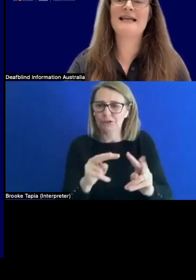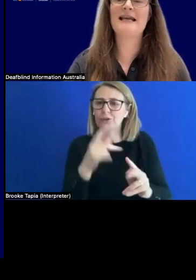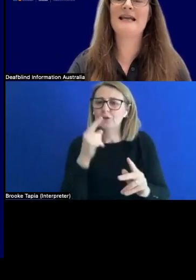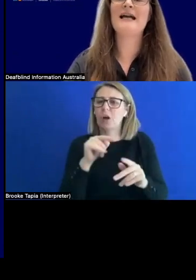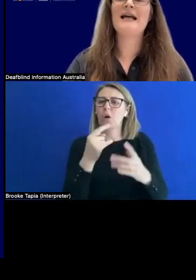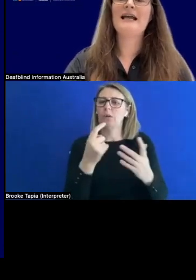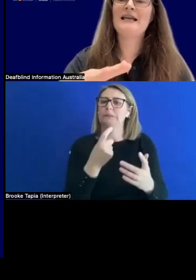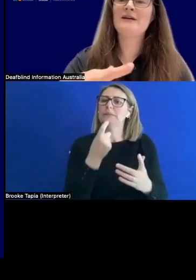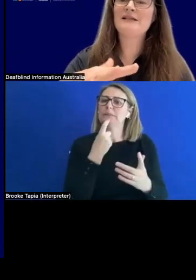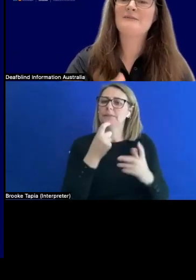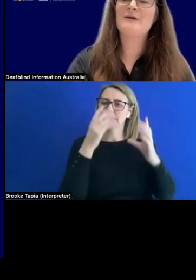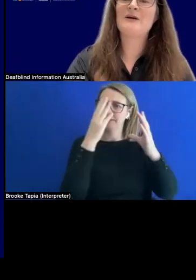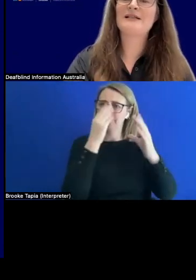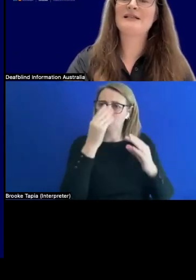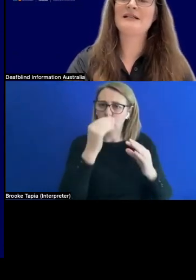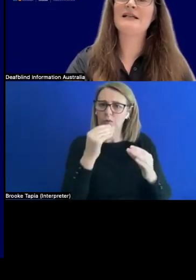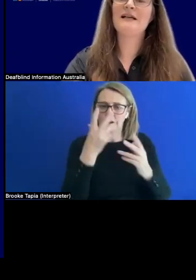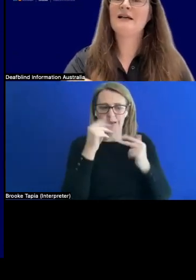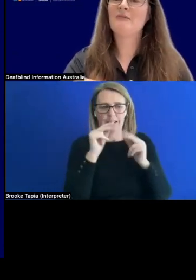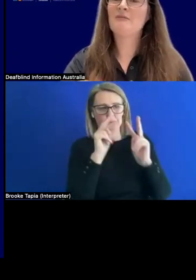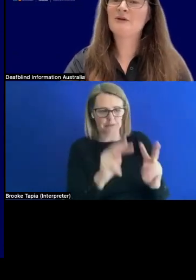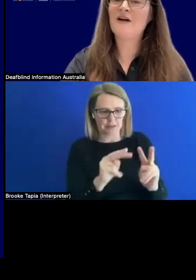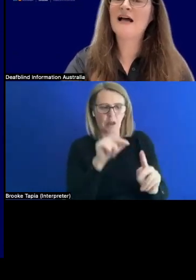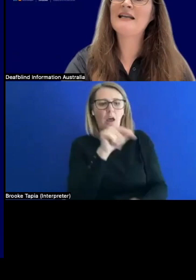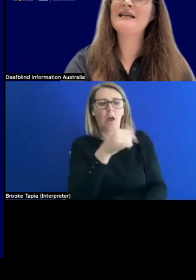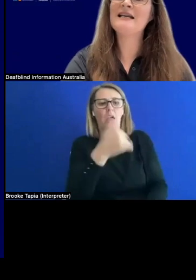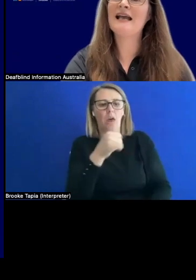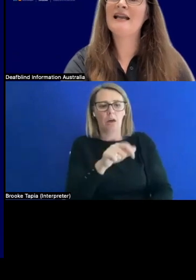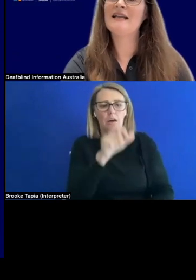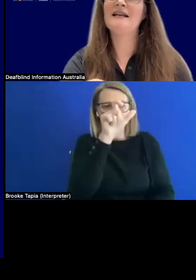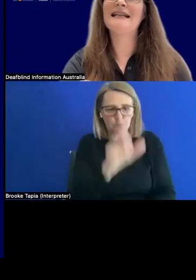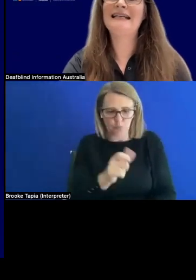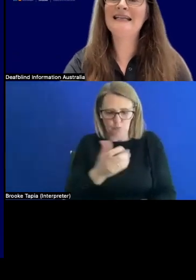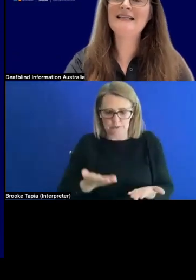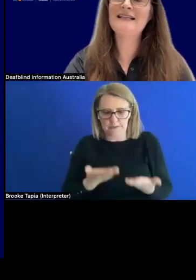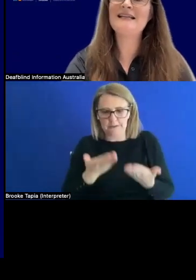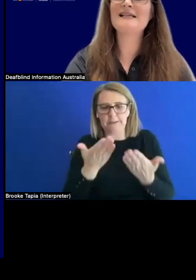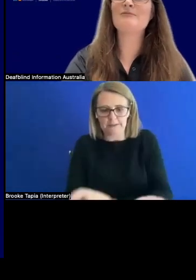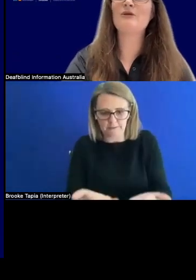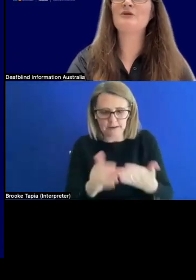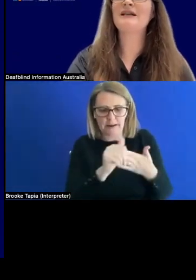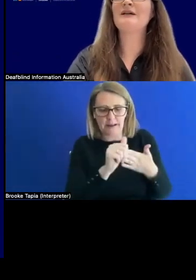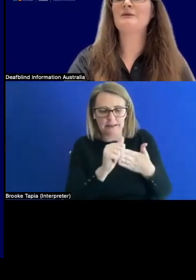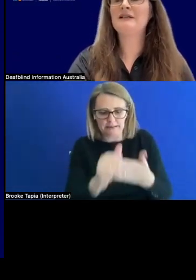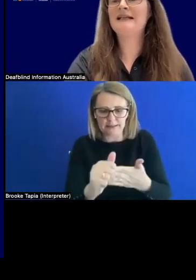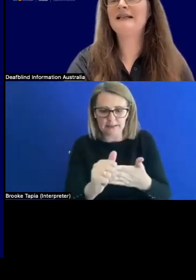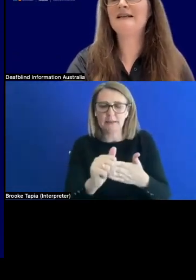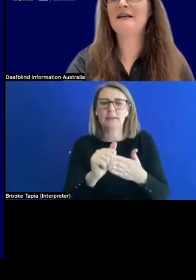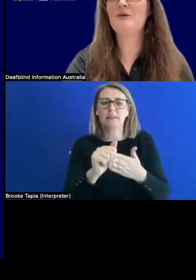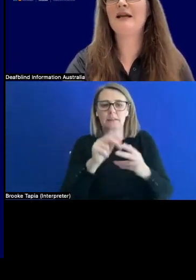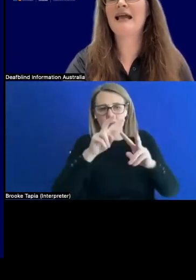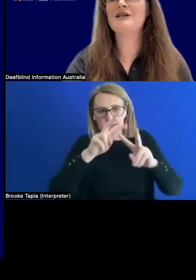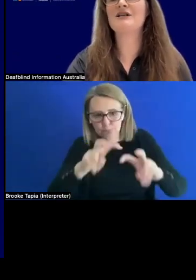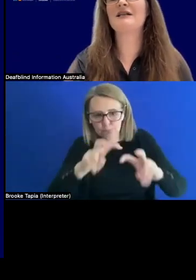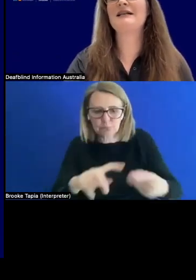see: here is the person providing and leading the exploring or leading the communication